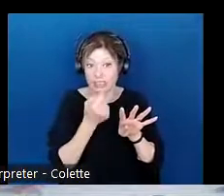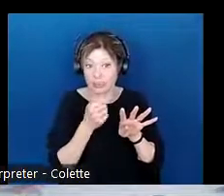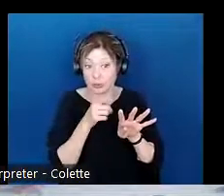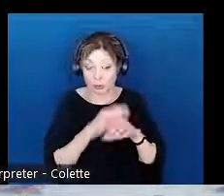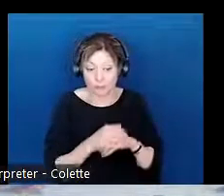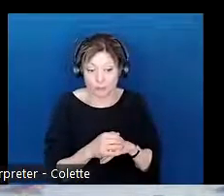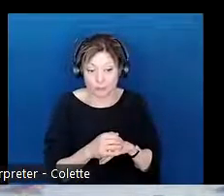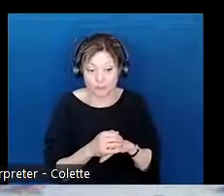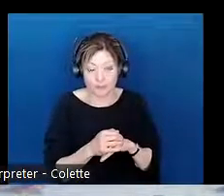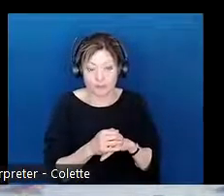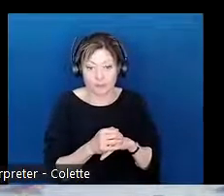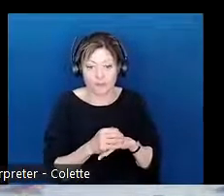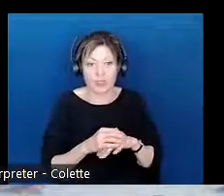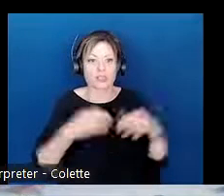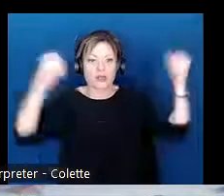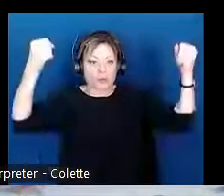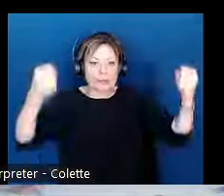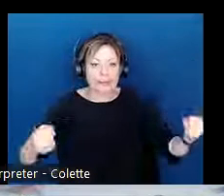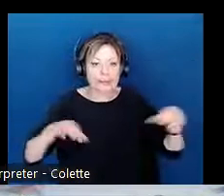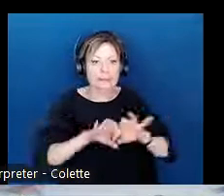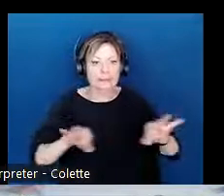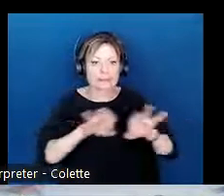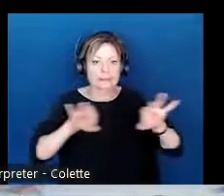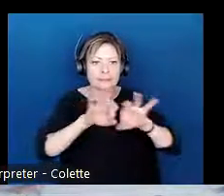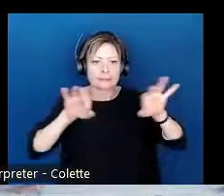um between sort of states. And this encourages bushy growth at the base